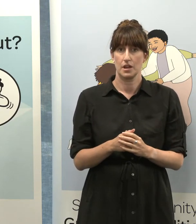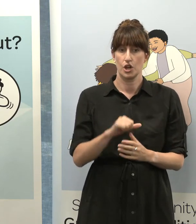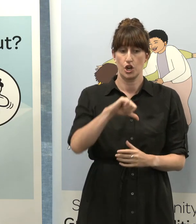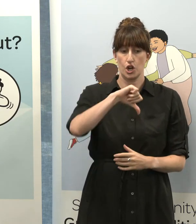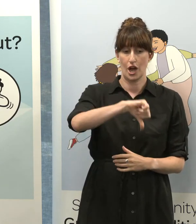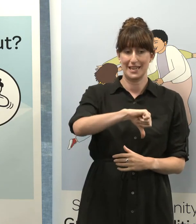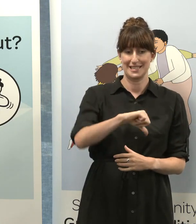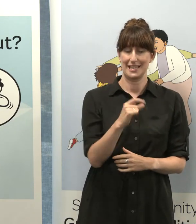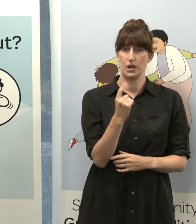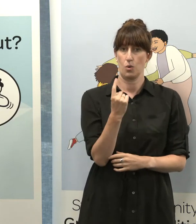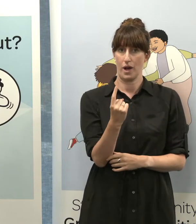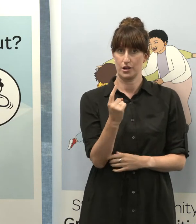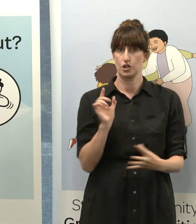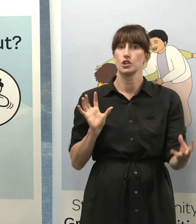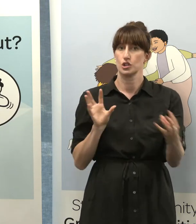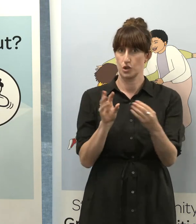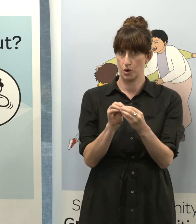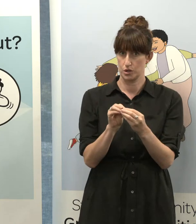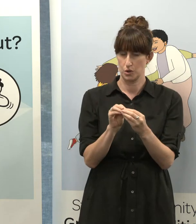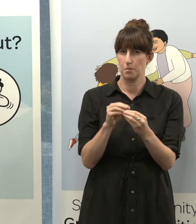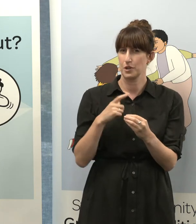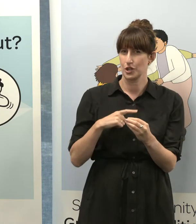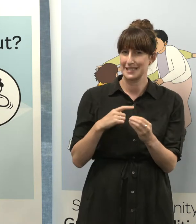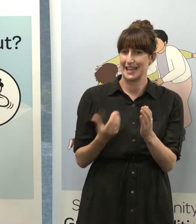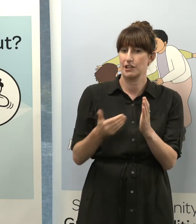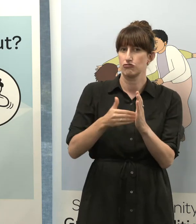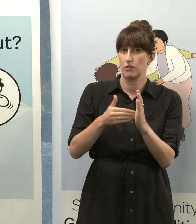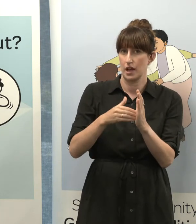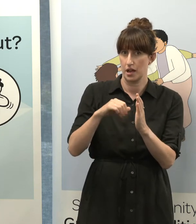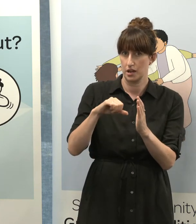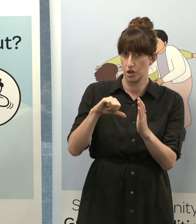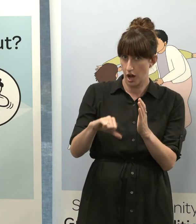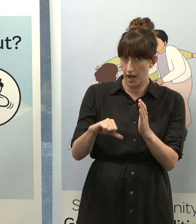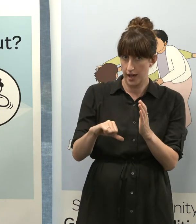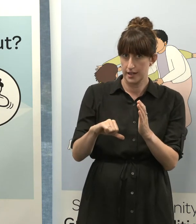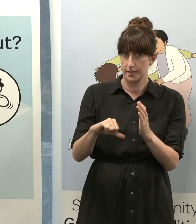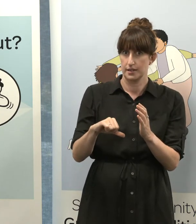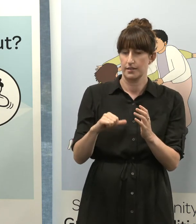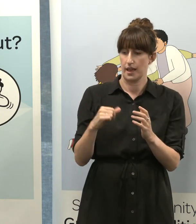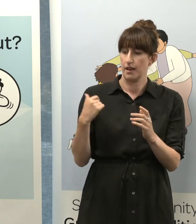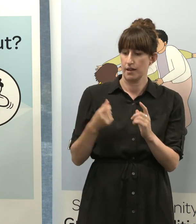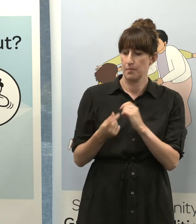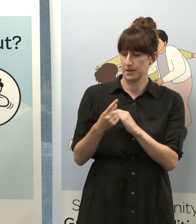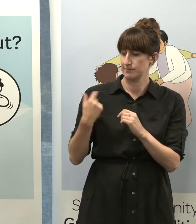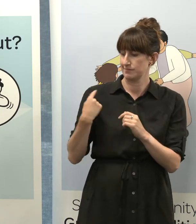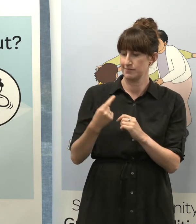total number of COVID-related deaths to date now sits at 91.